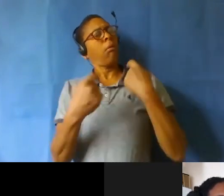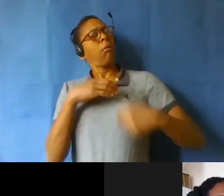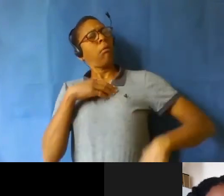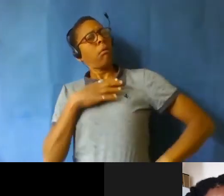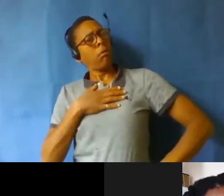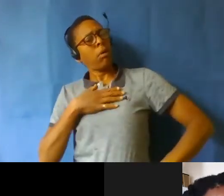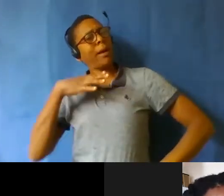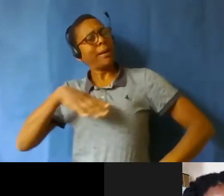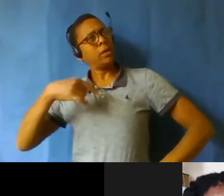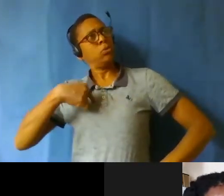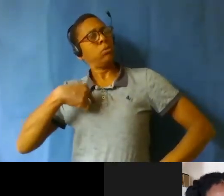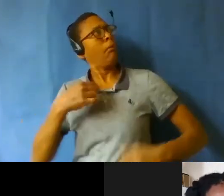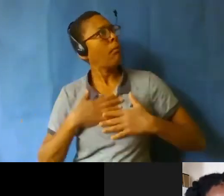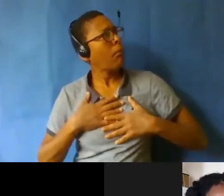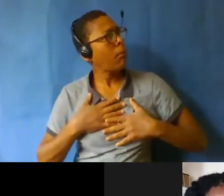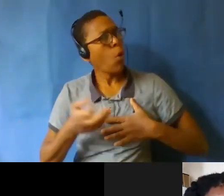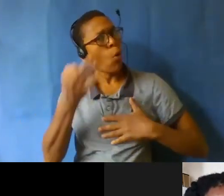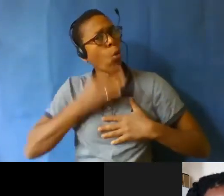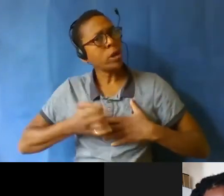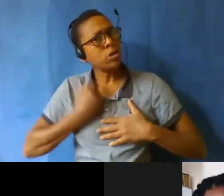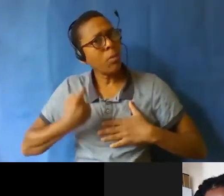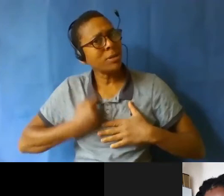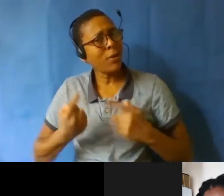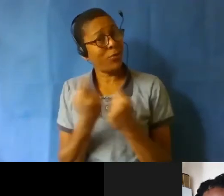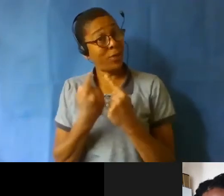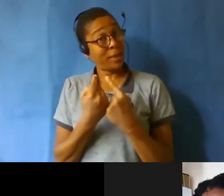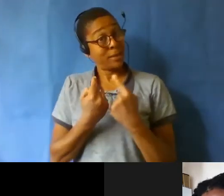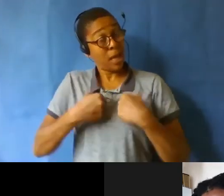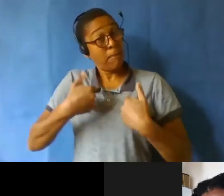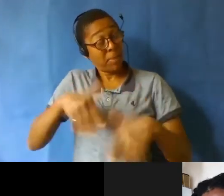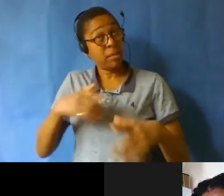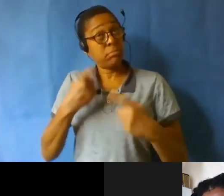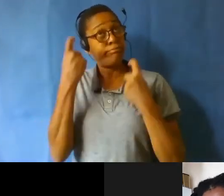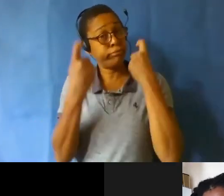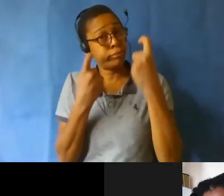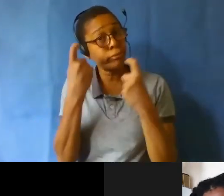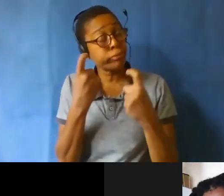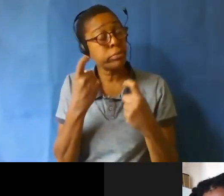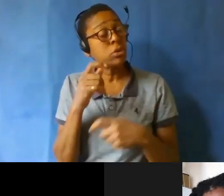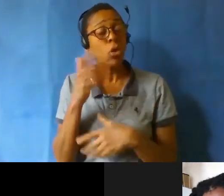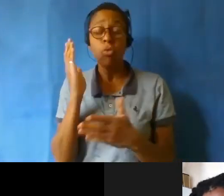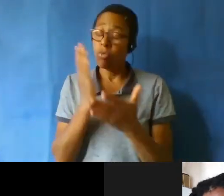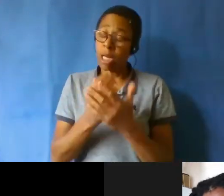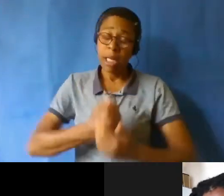me question a lot of things so it's, it's actually great that we are able to kind